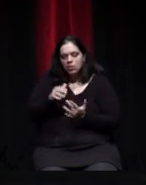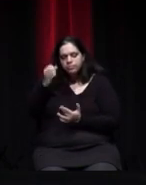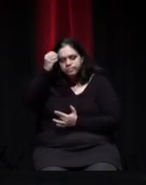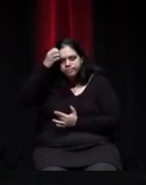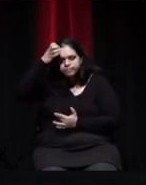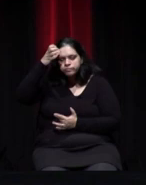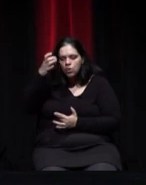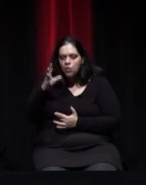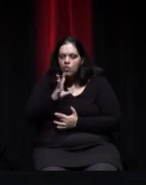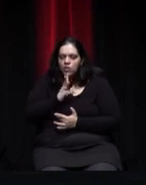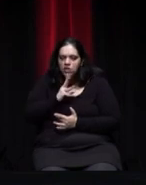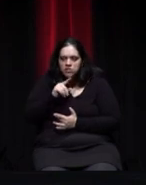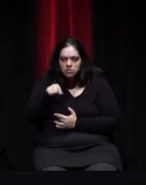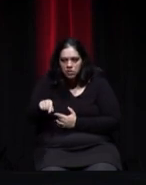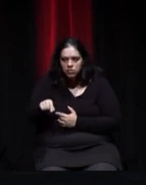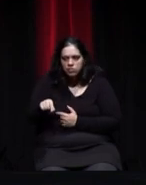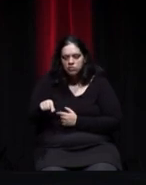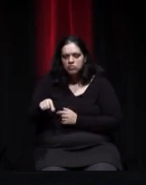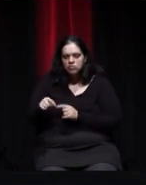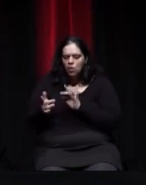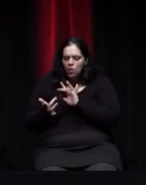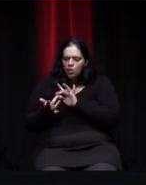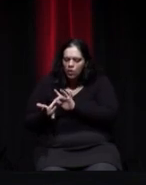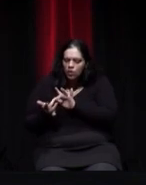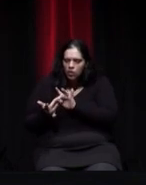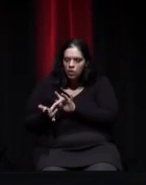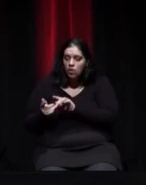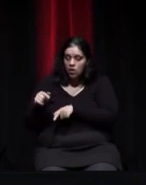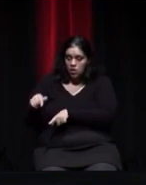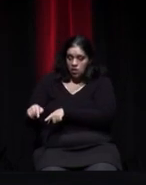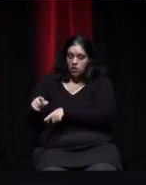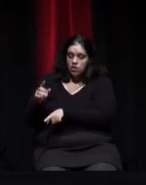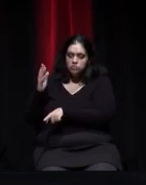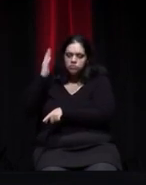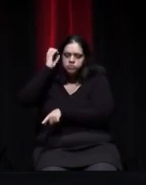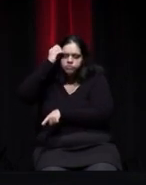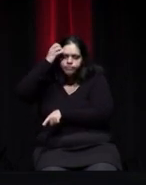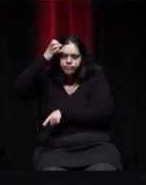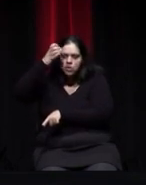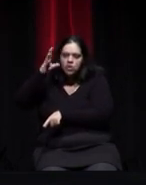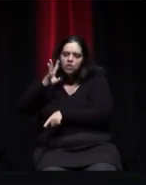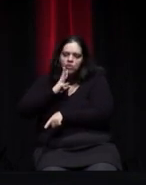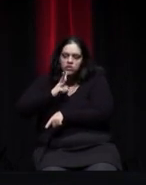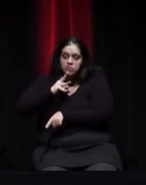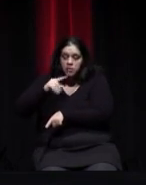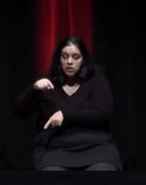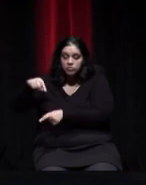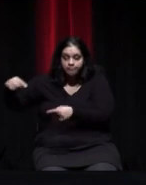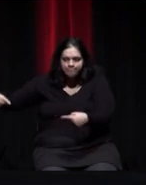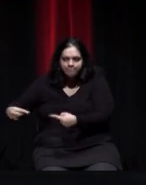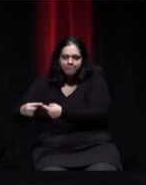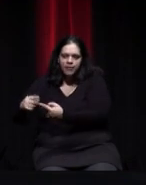This knowledge is related to the truth. This knowledge that has some awareness